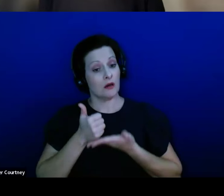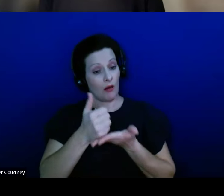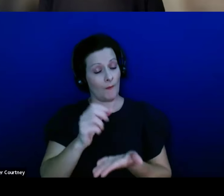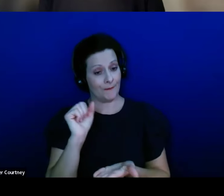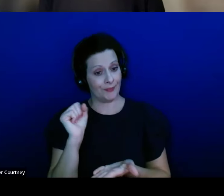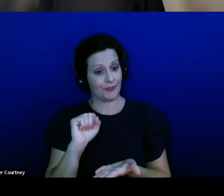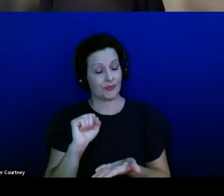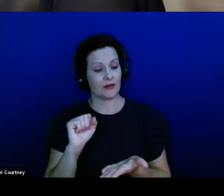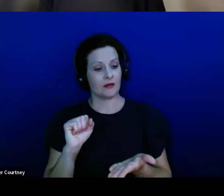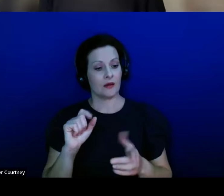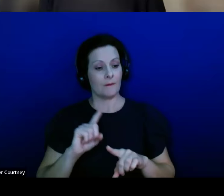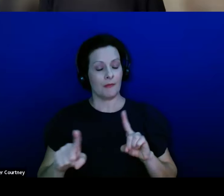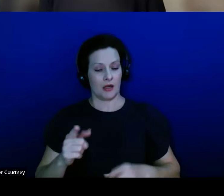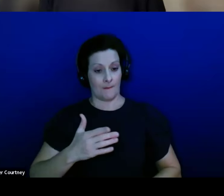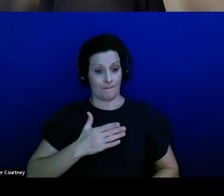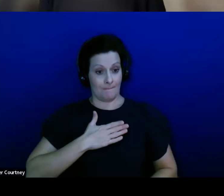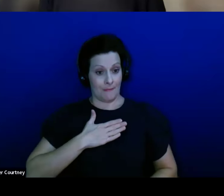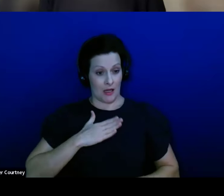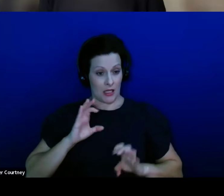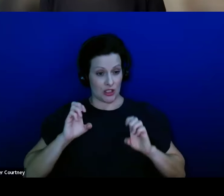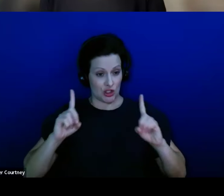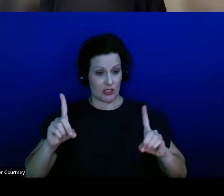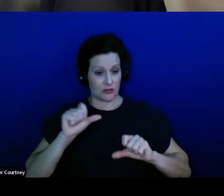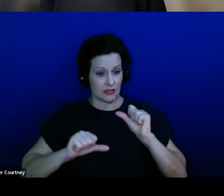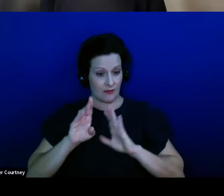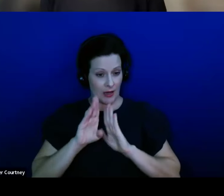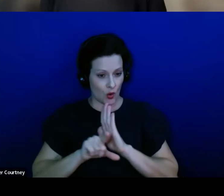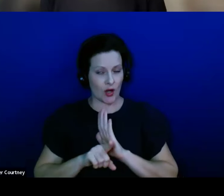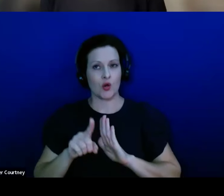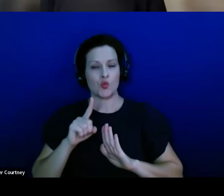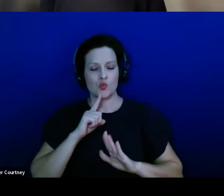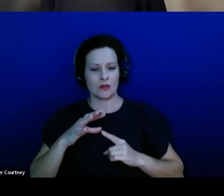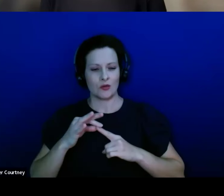think my educational scientific background really brought a unique perspective.